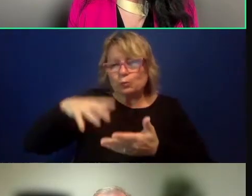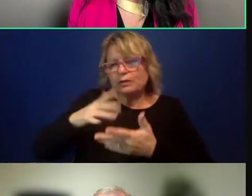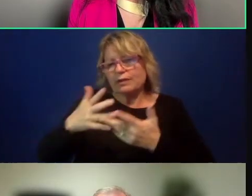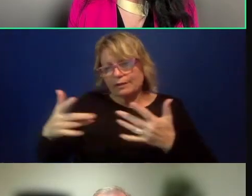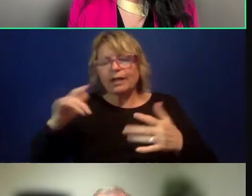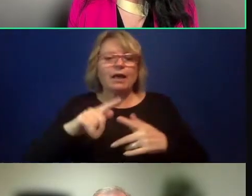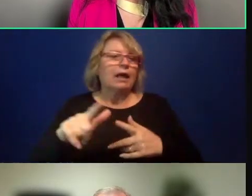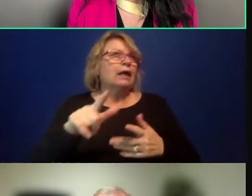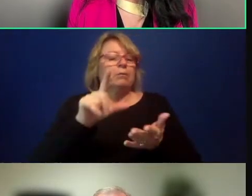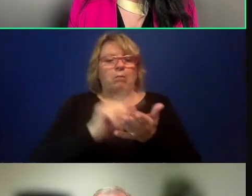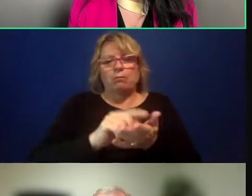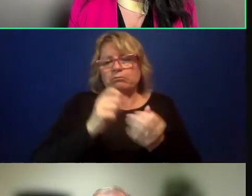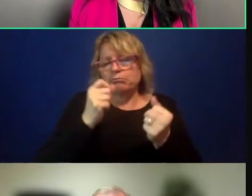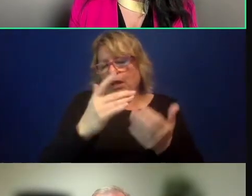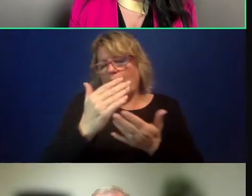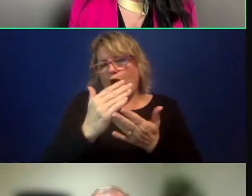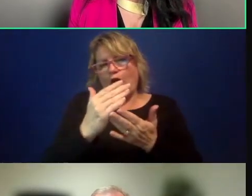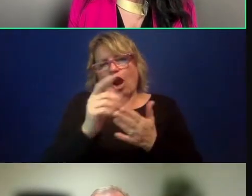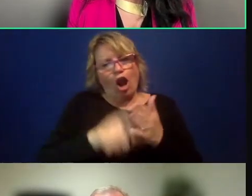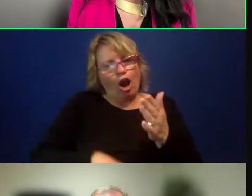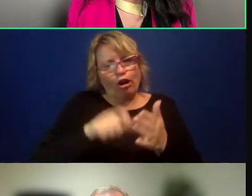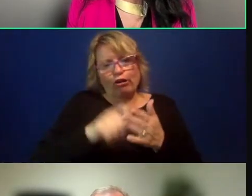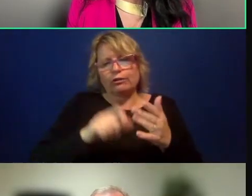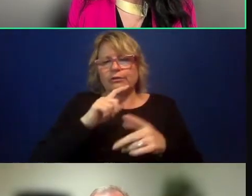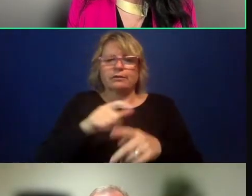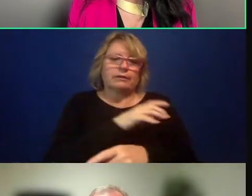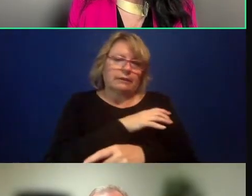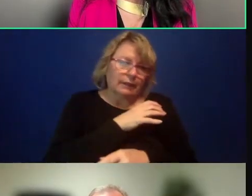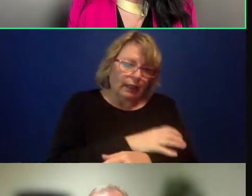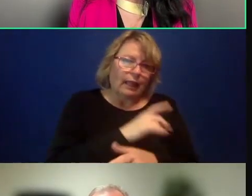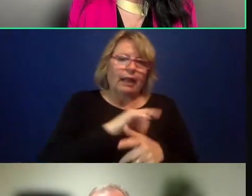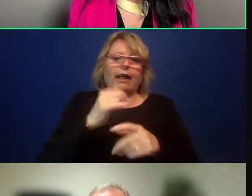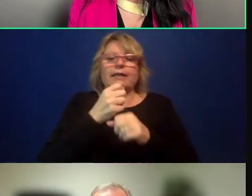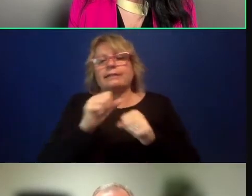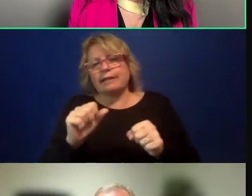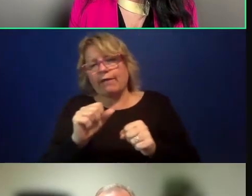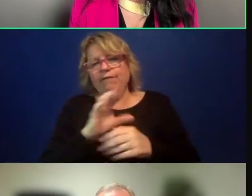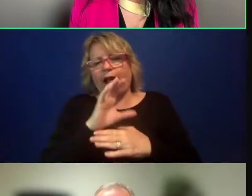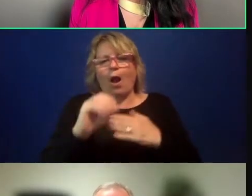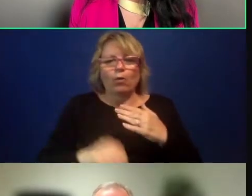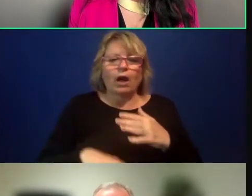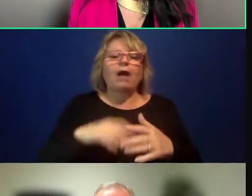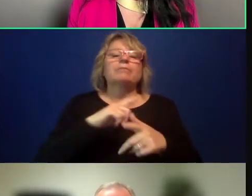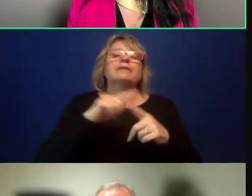articles on the impact of clinical informatics and safety outcomes and clinical wellness. So,